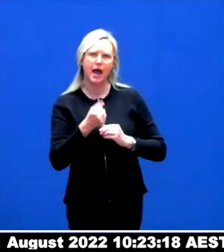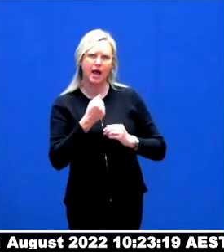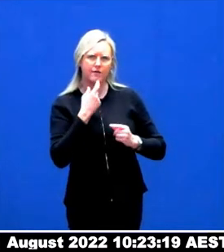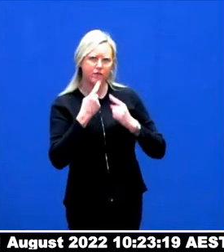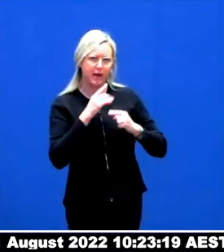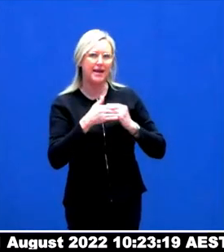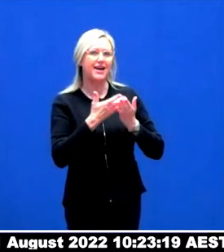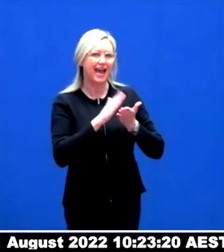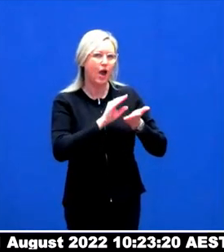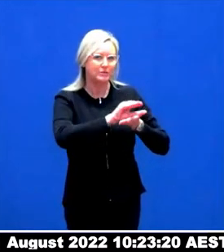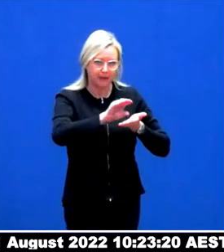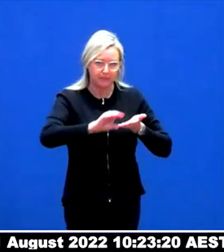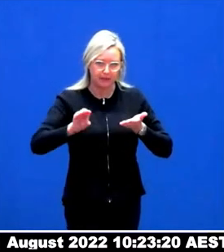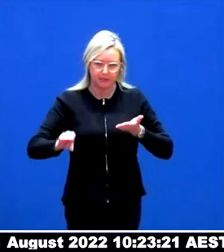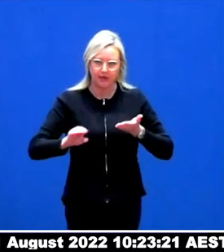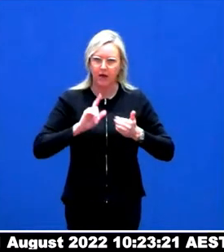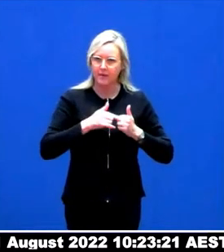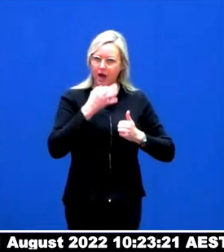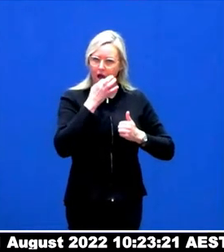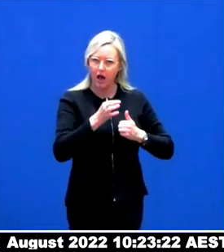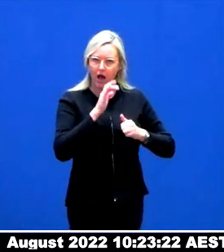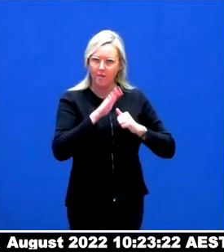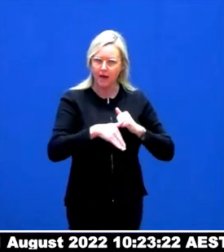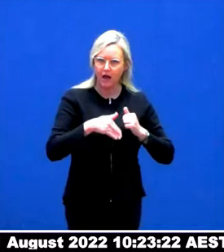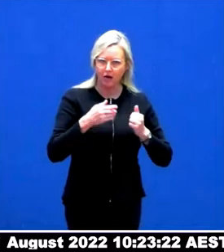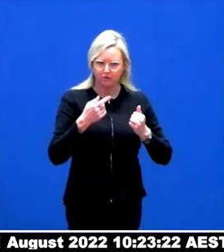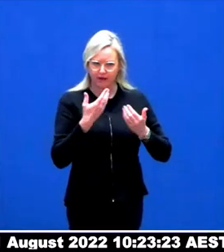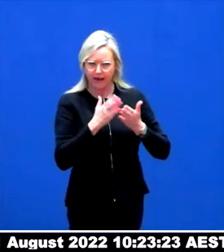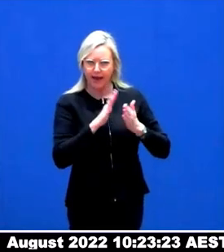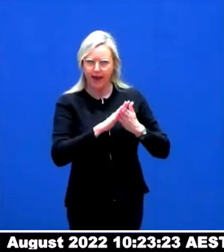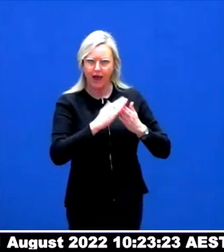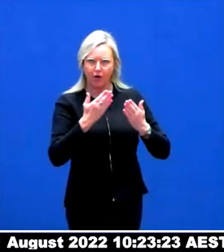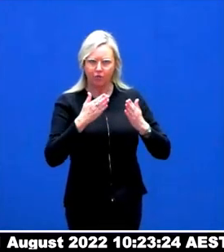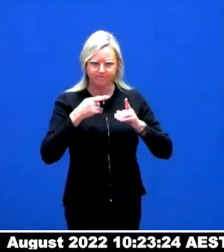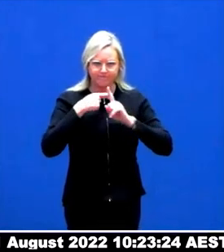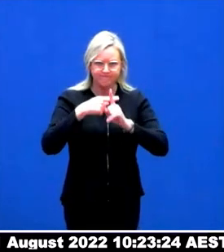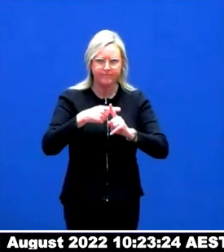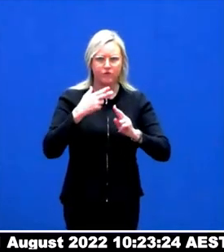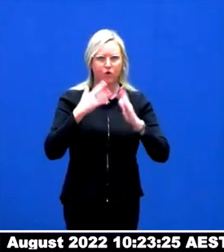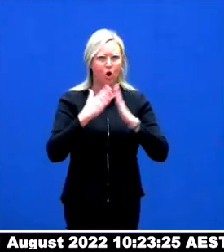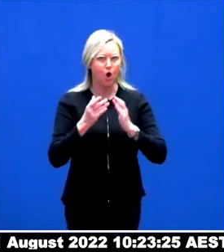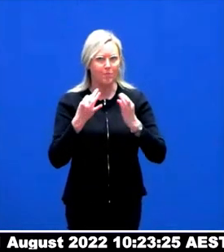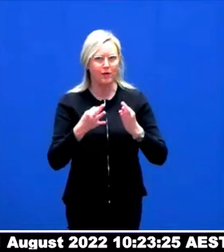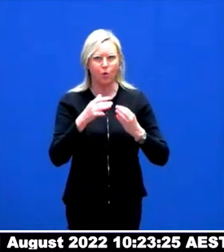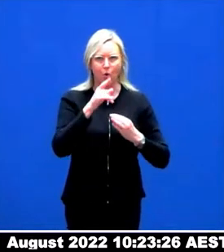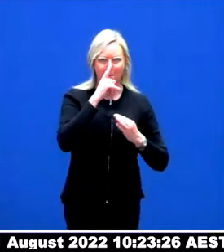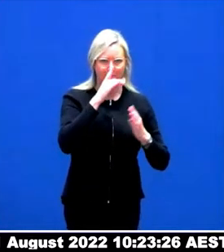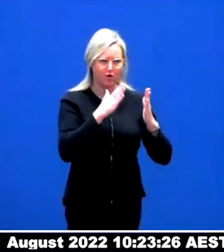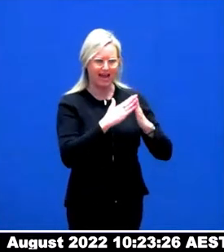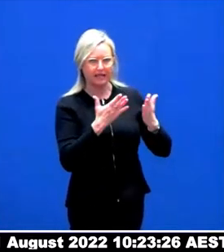getting a sense of the prevalence of homelessness or insecure housing? Is that data that has to be collected?